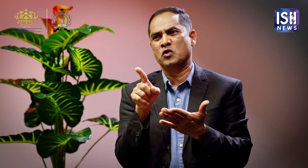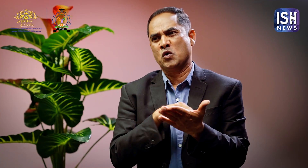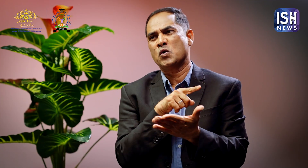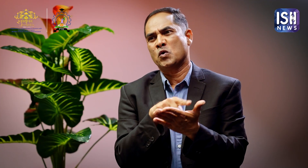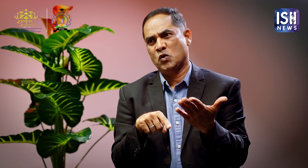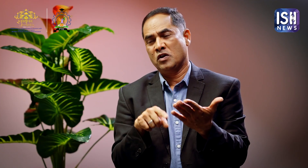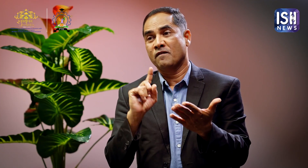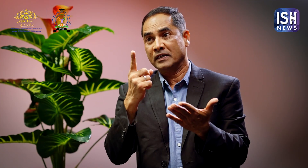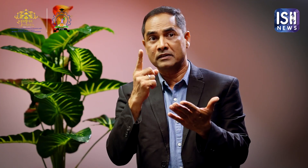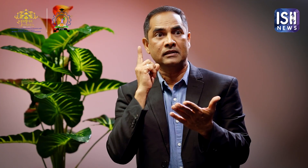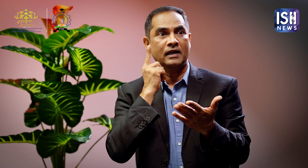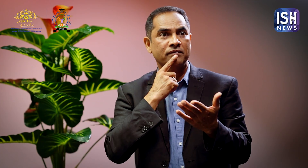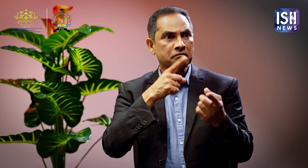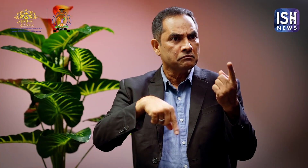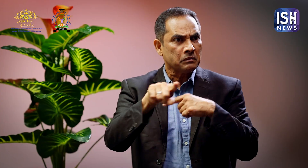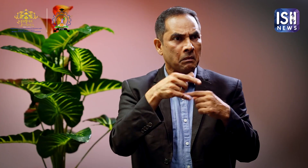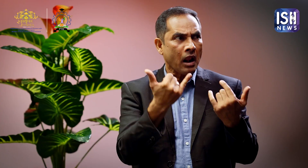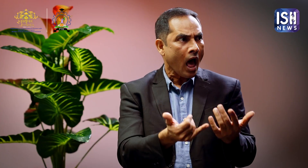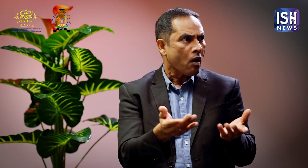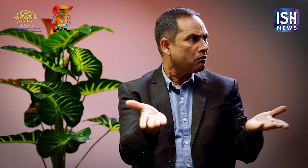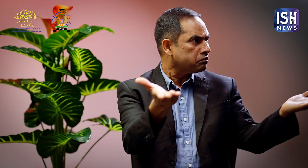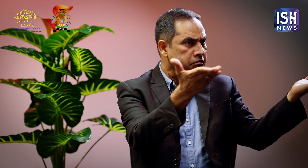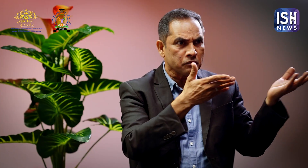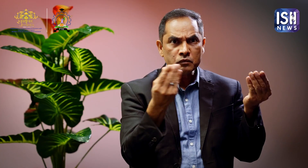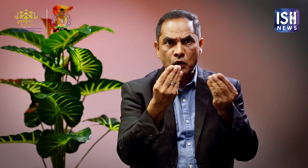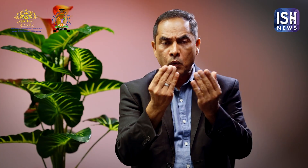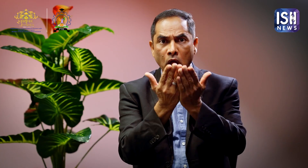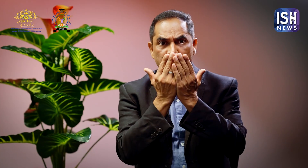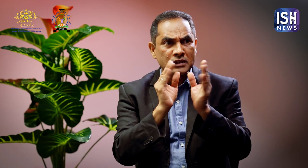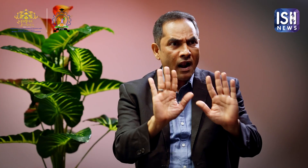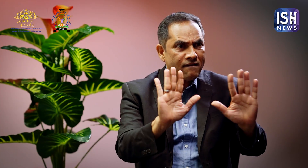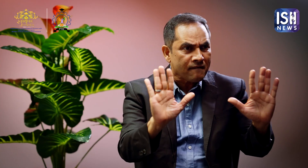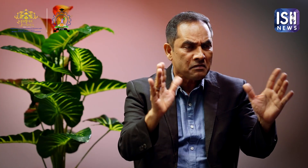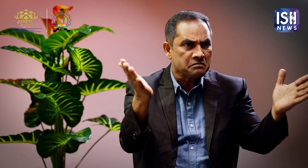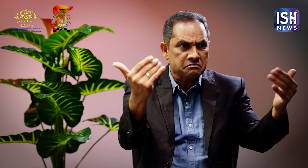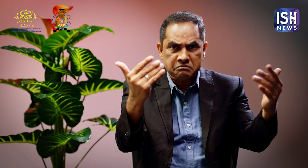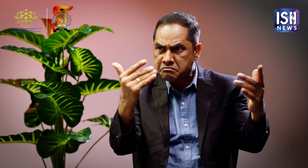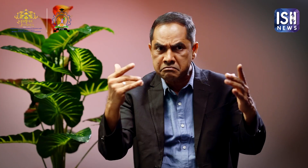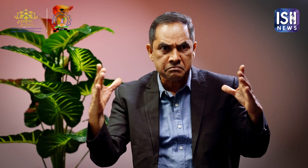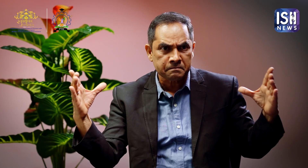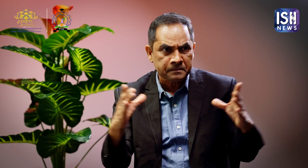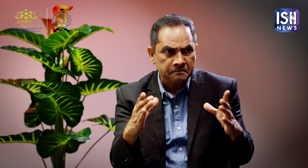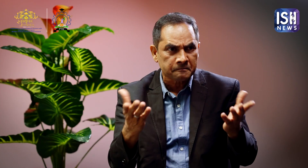This is fundamentally wrong. Now that there are Deaf educators, they should be at the table,